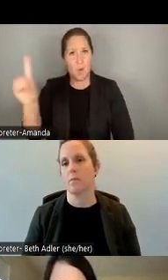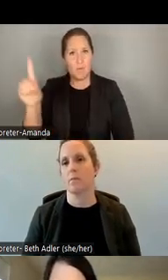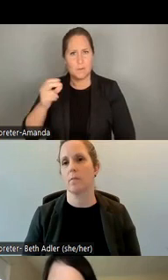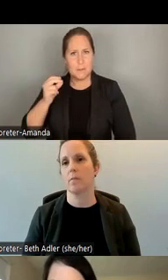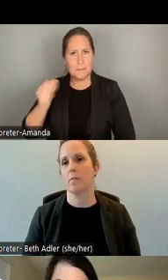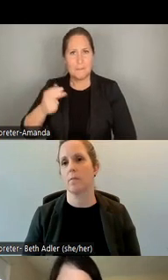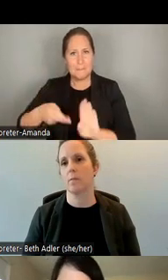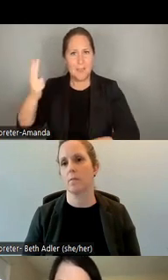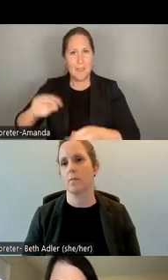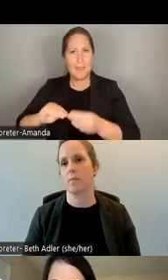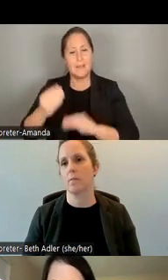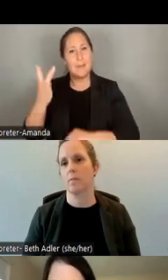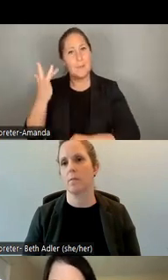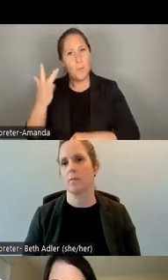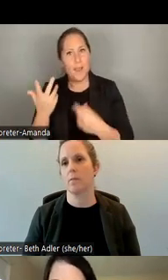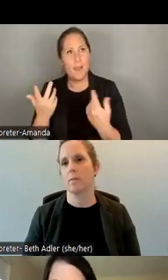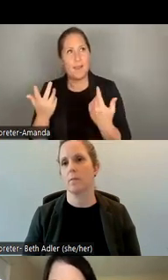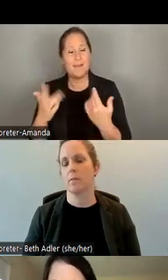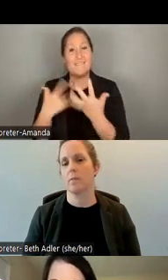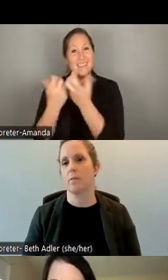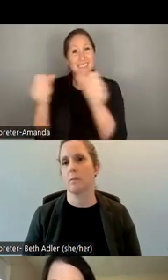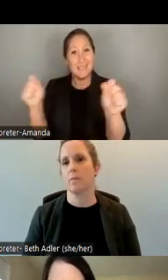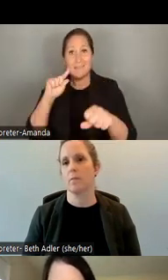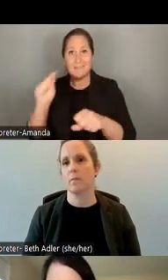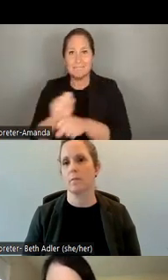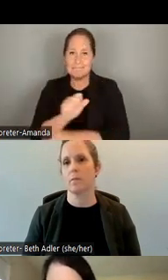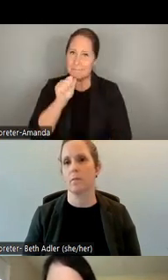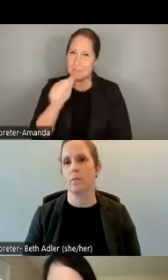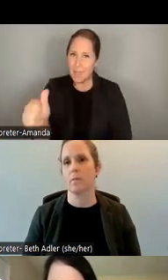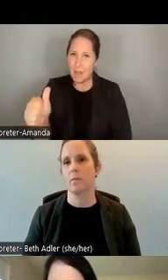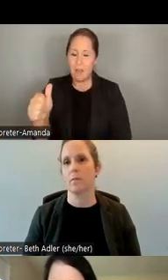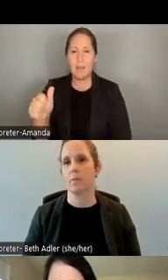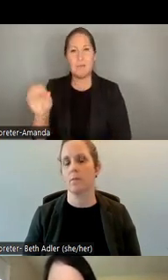on the street you know to give Narcan to call 9-1-1 and so this finding has really piqued my